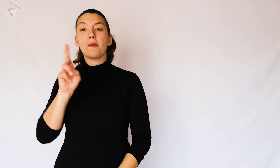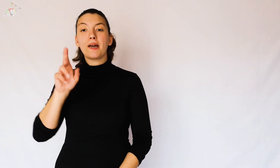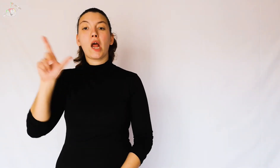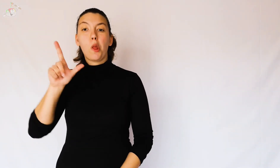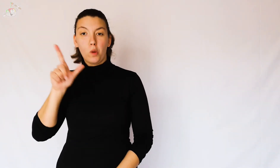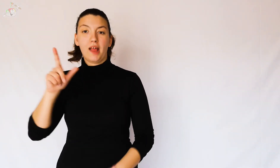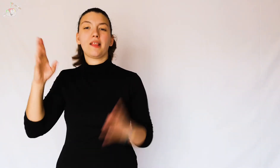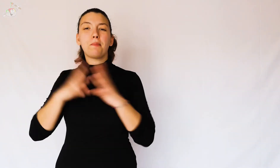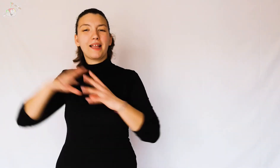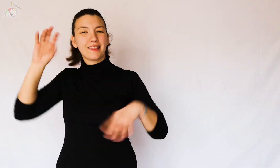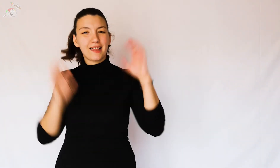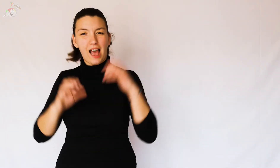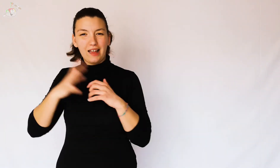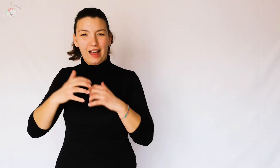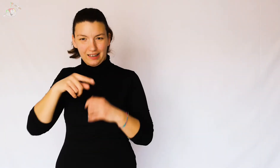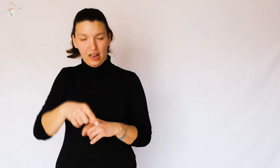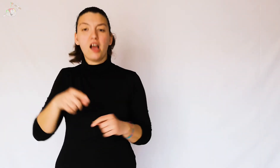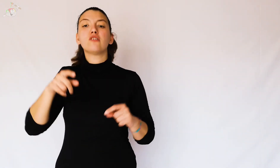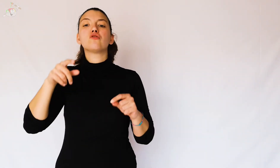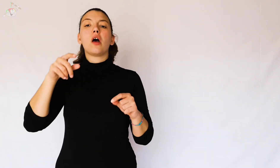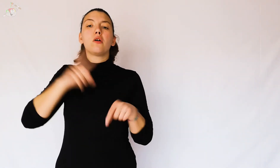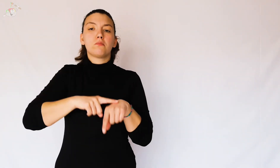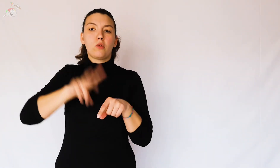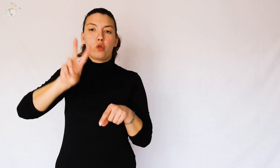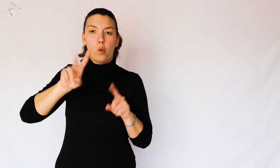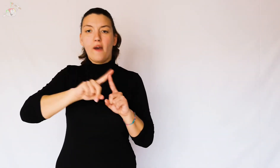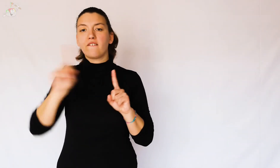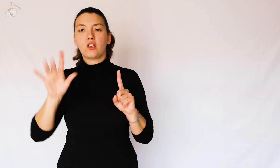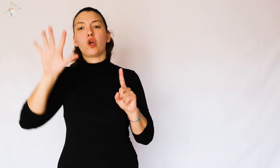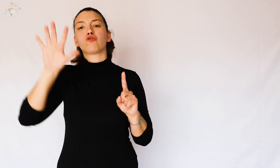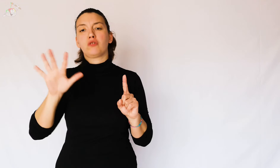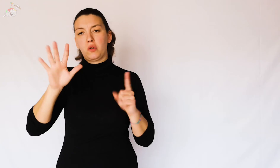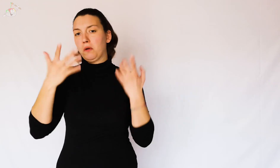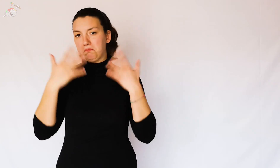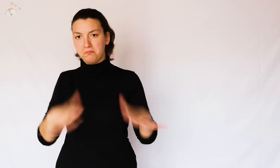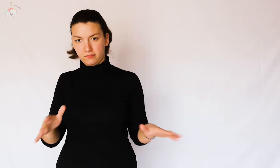Sunday and Monday the battle of the oranges lasts from 2pm to 5pm.